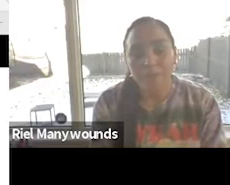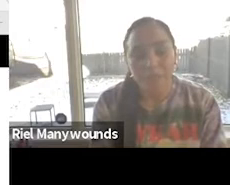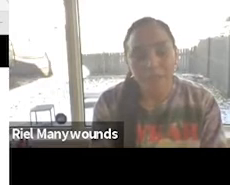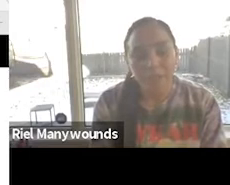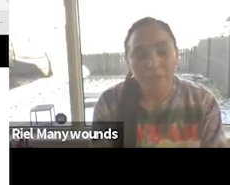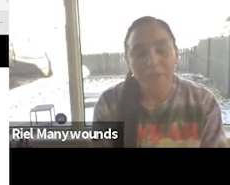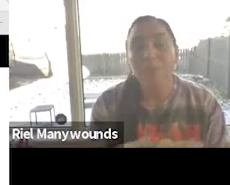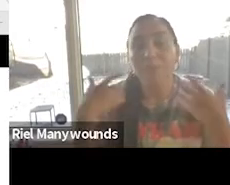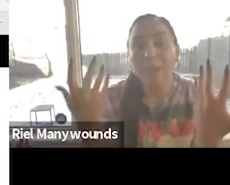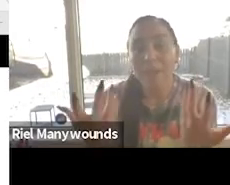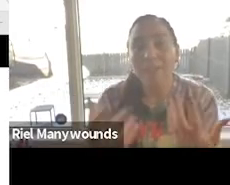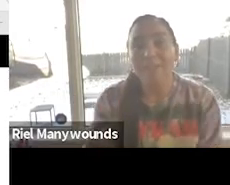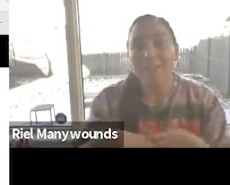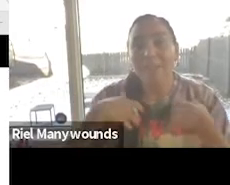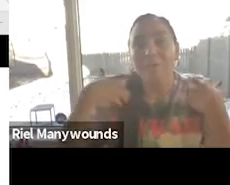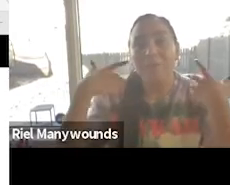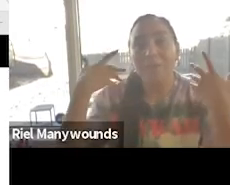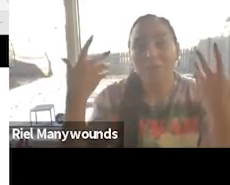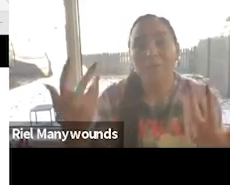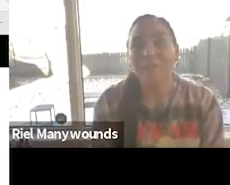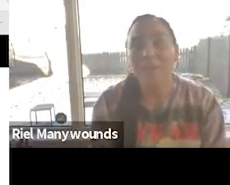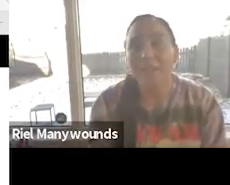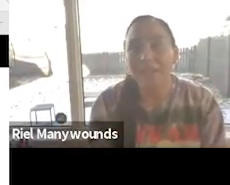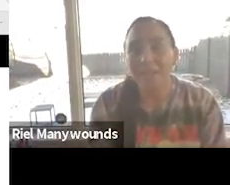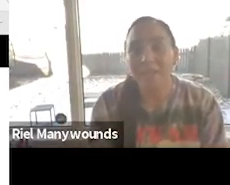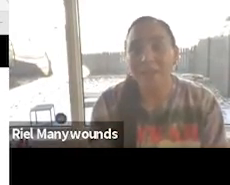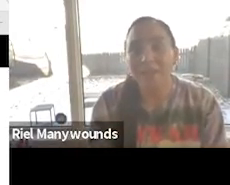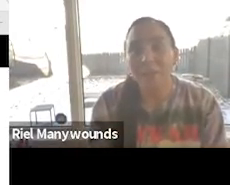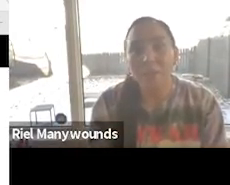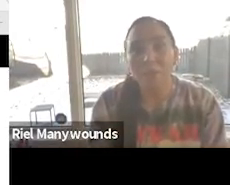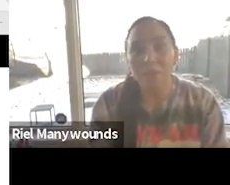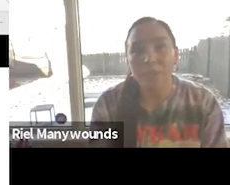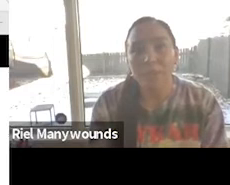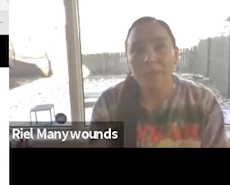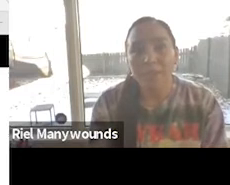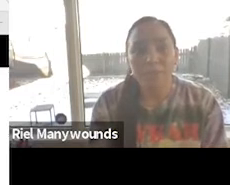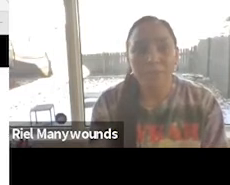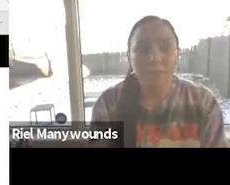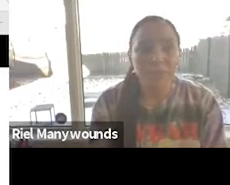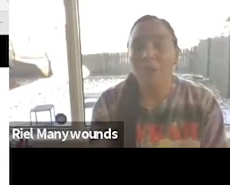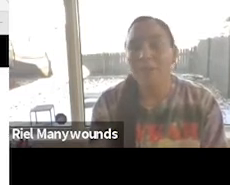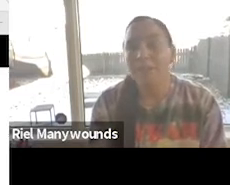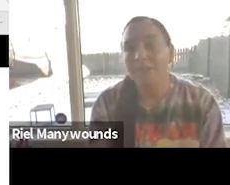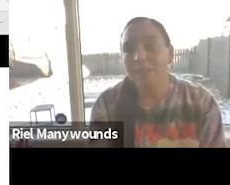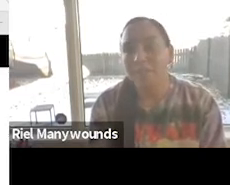like, we can move ahead and sort of have this idea of what decolonization